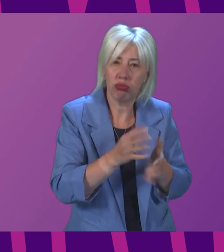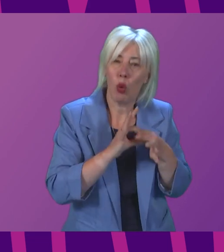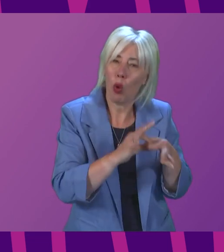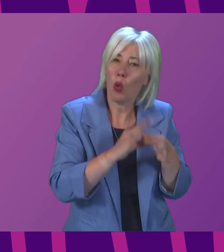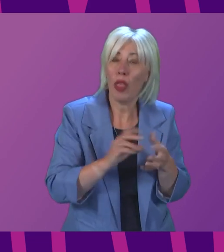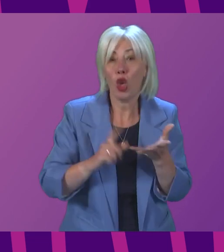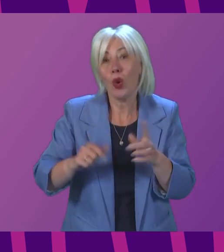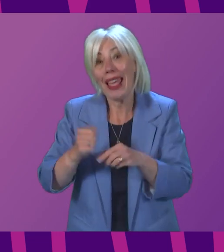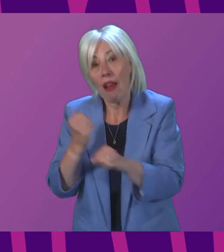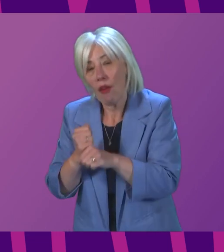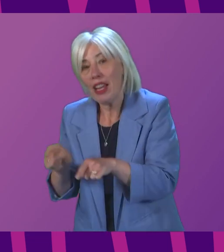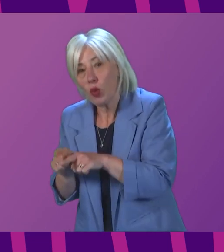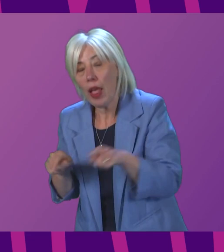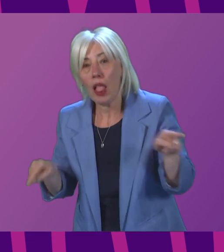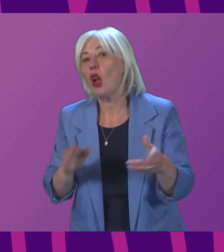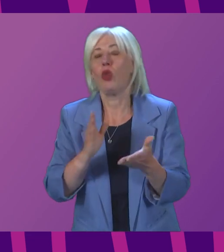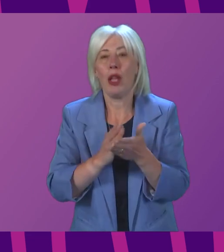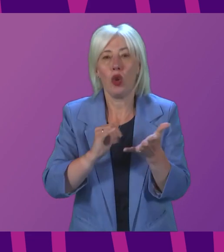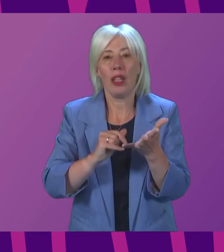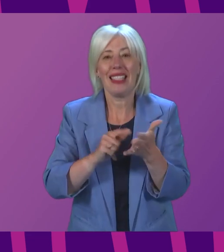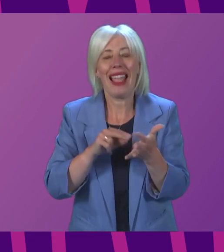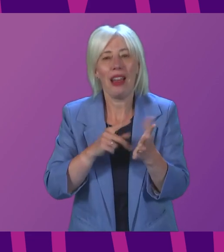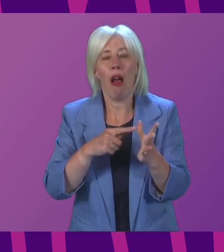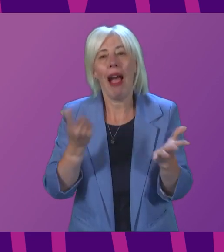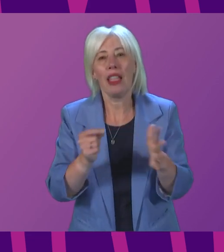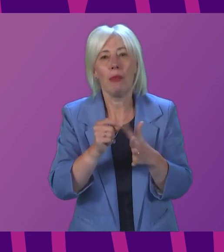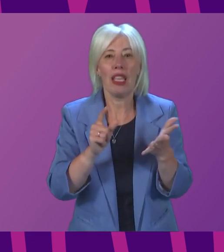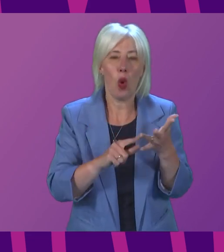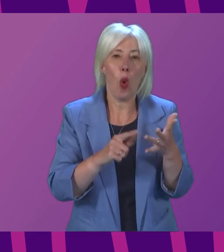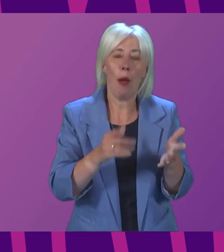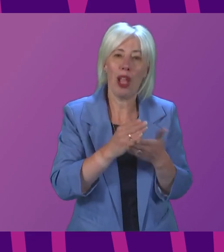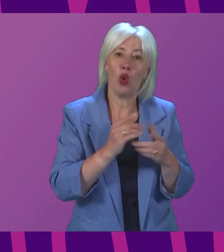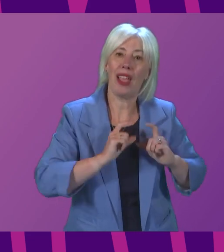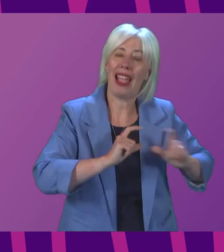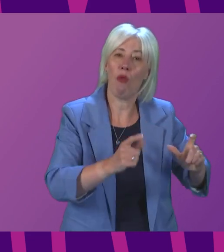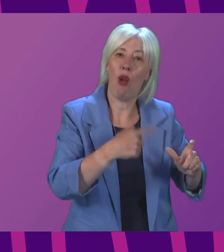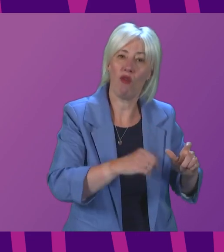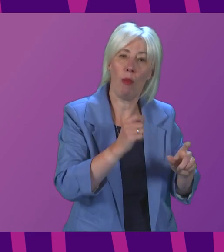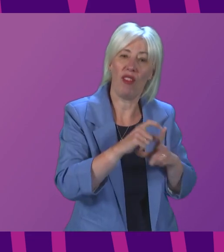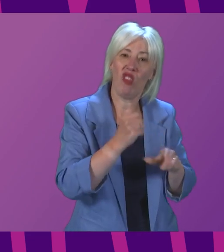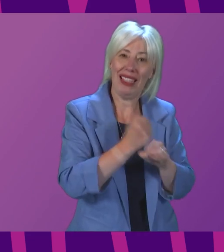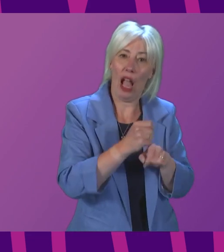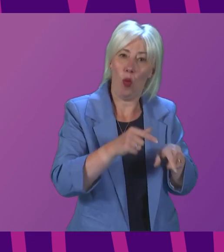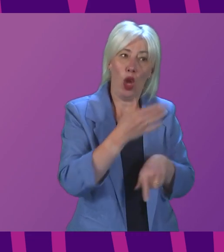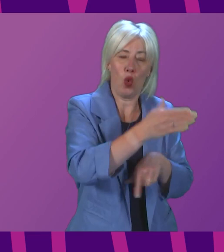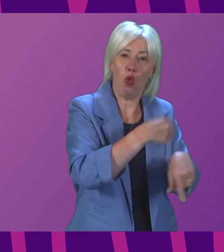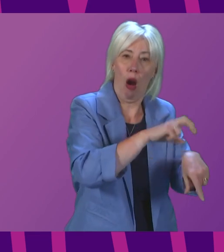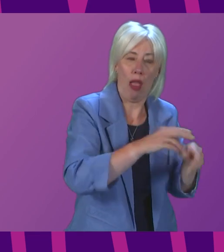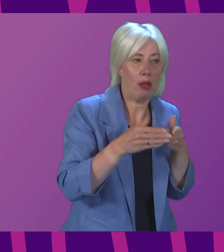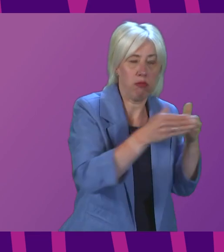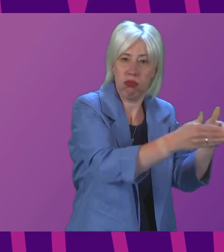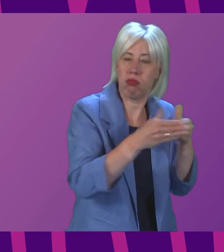Government to ensure that Stena Line and P&O can operate from Cairnryan long into the future.